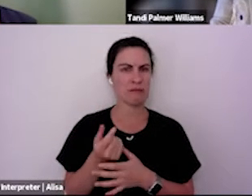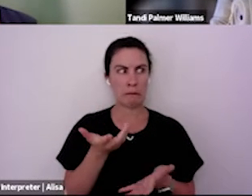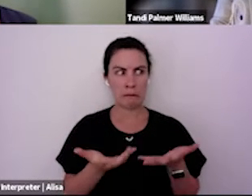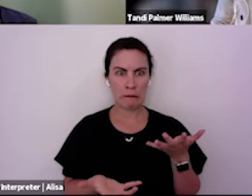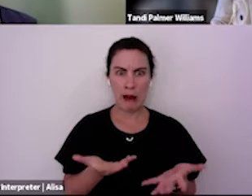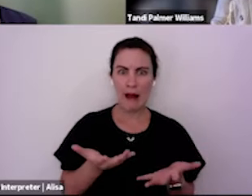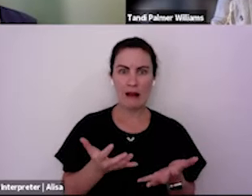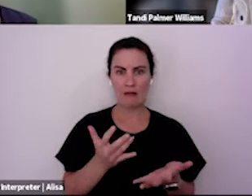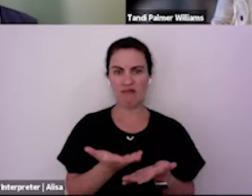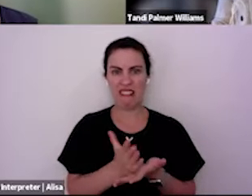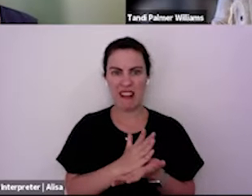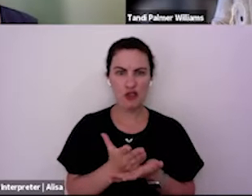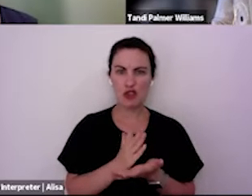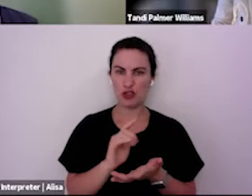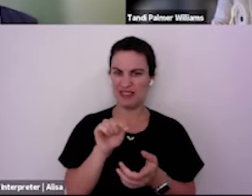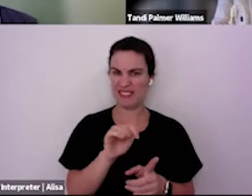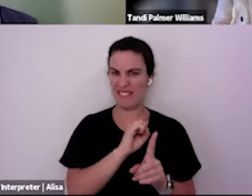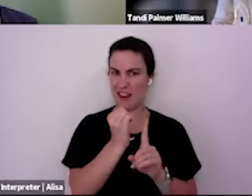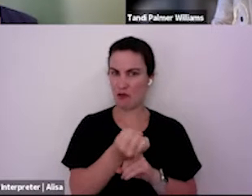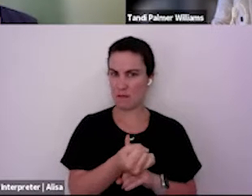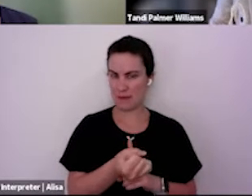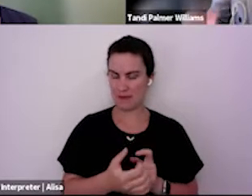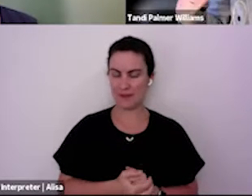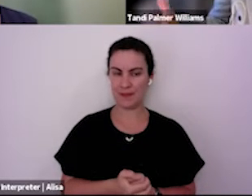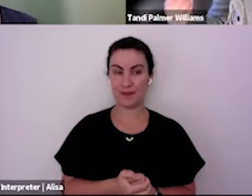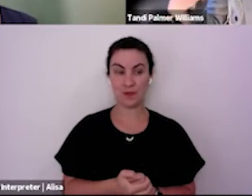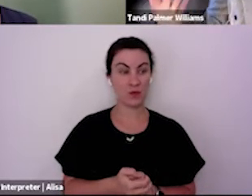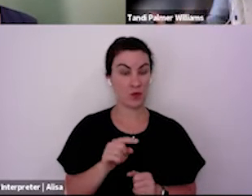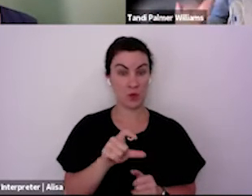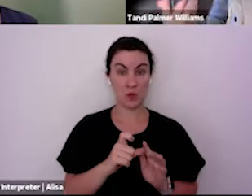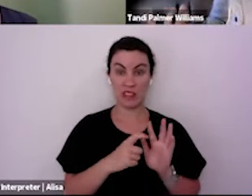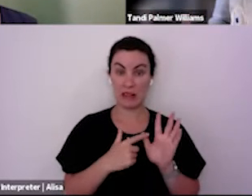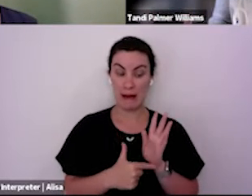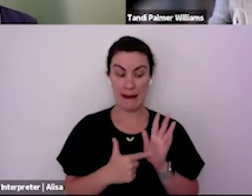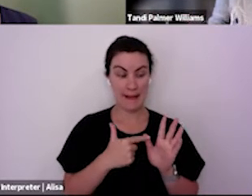What we are seeing in the data is that although we fed lockdowns affecting many people's plans,